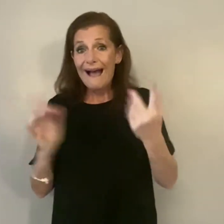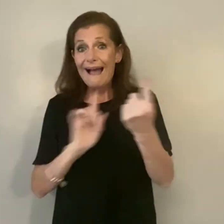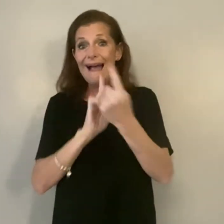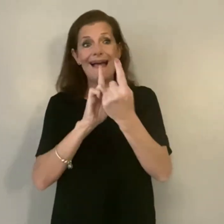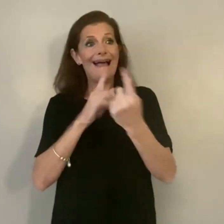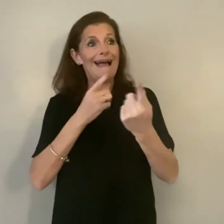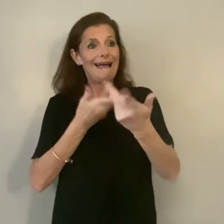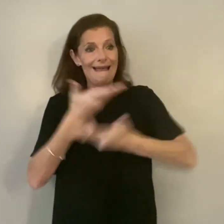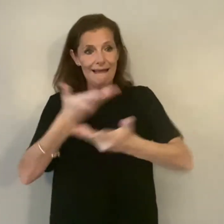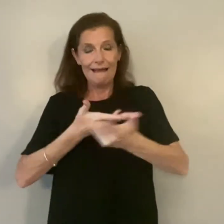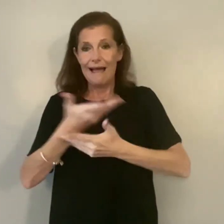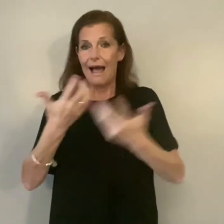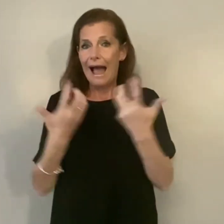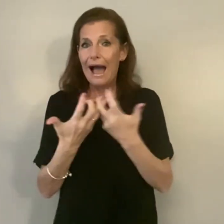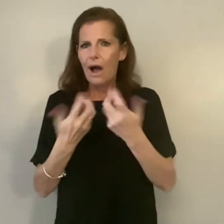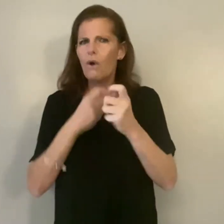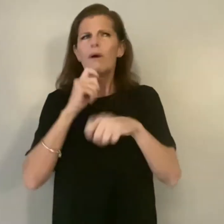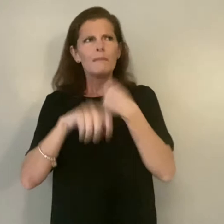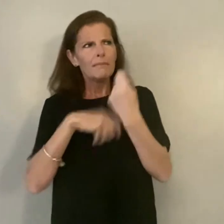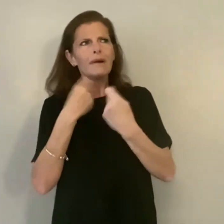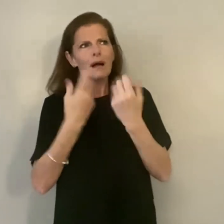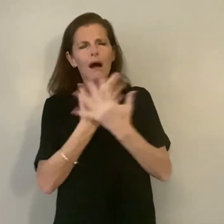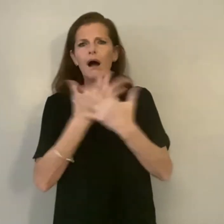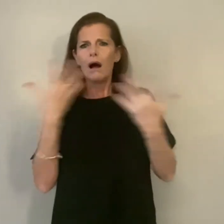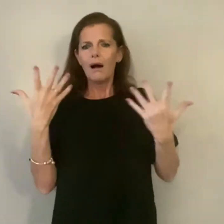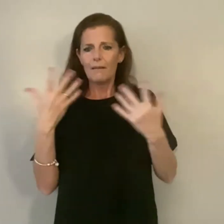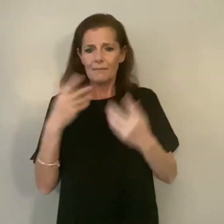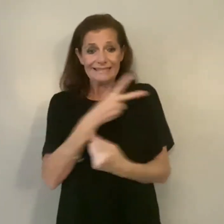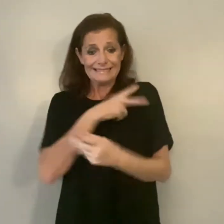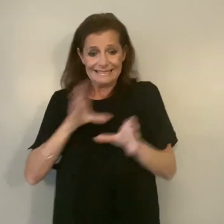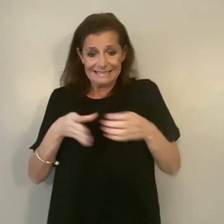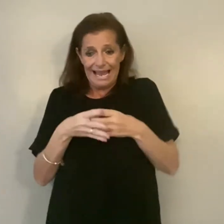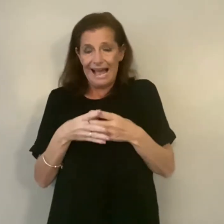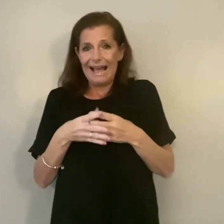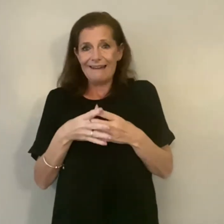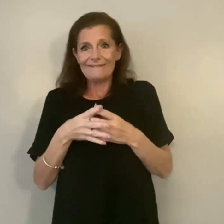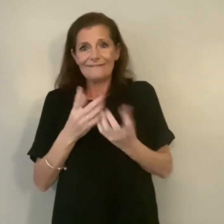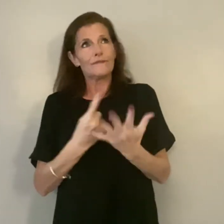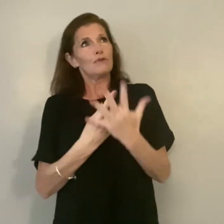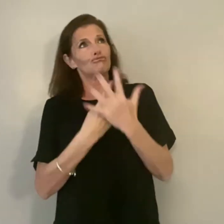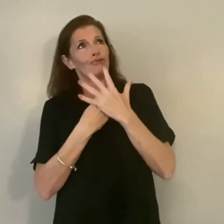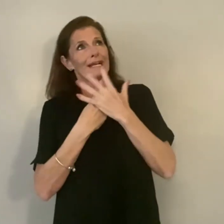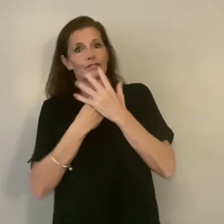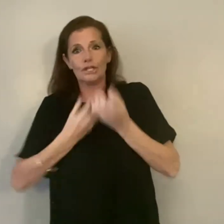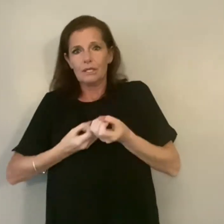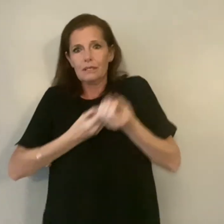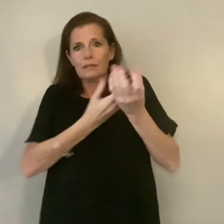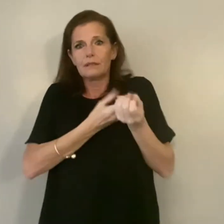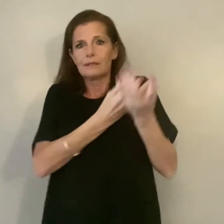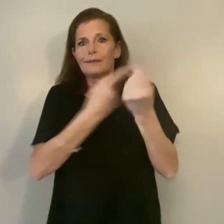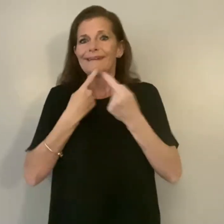where they're having those conversations. And I guess it puts a lot of pressure on those operational teams to get that information to them